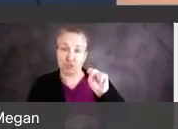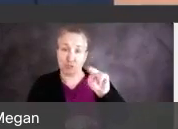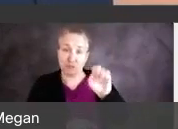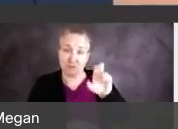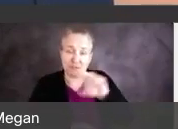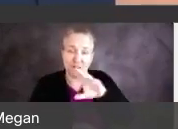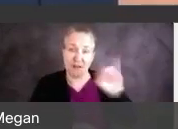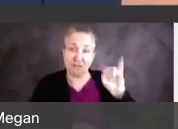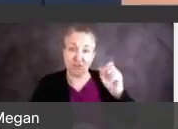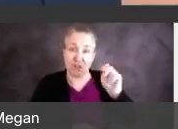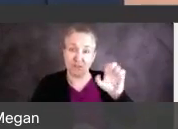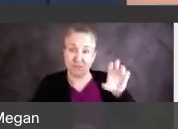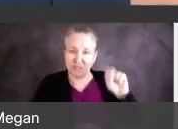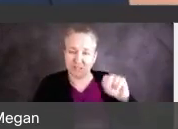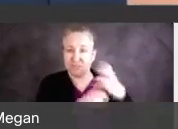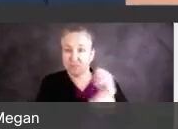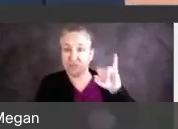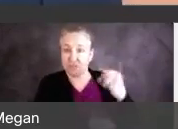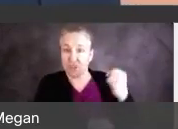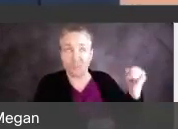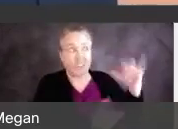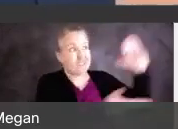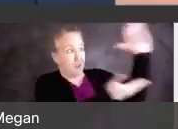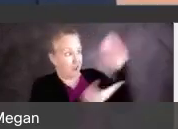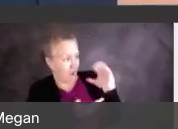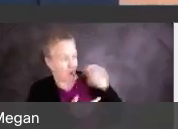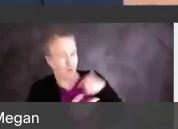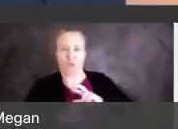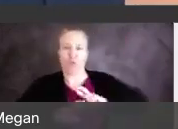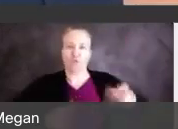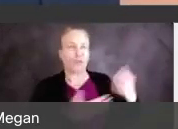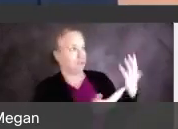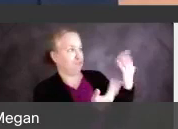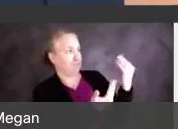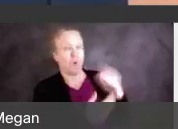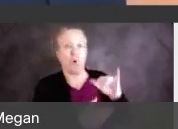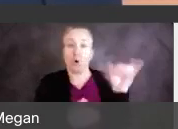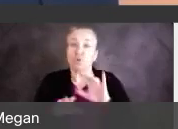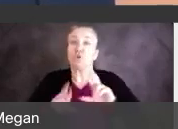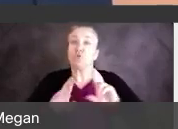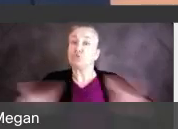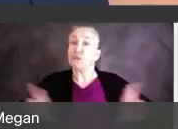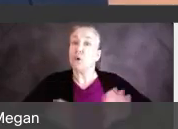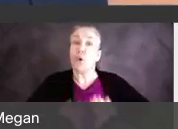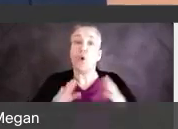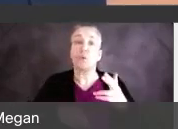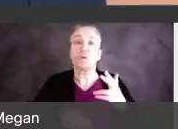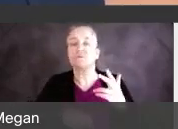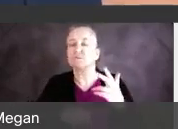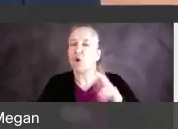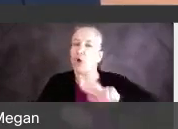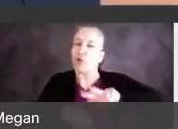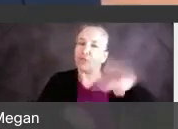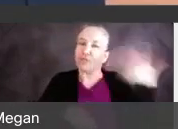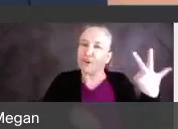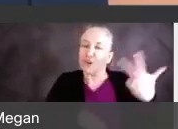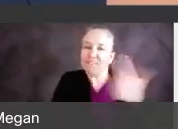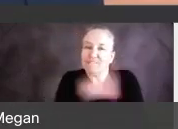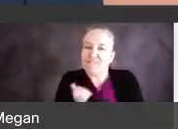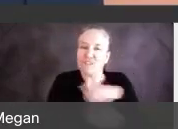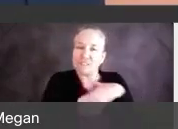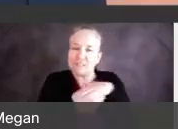for that too. We are also ready to open a third mass vaccination site near the Willow Grove Mall but